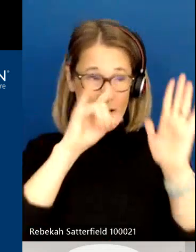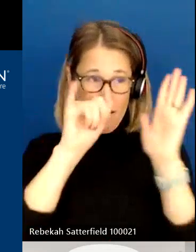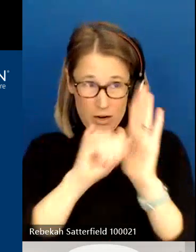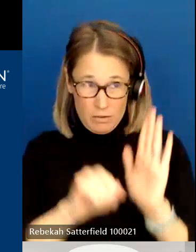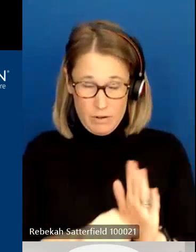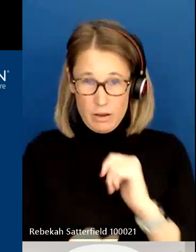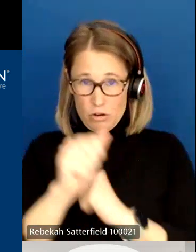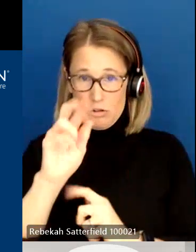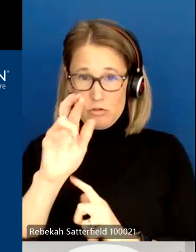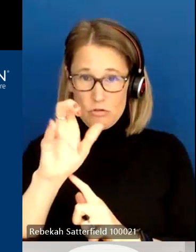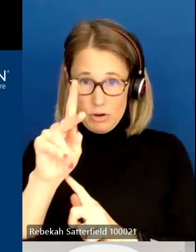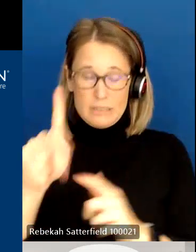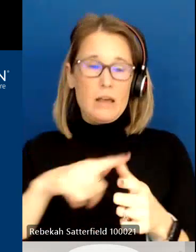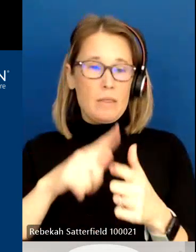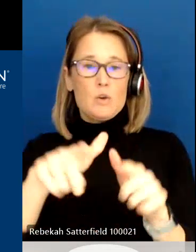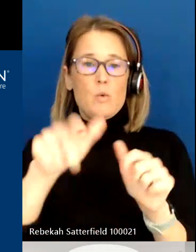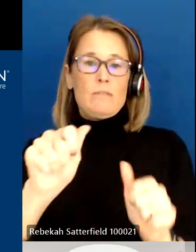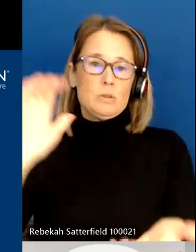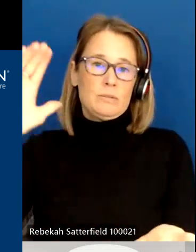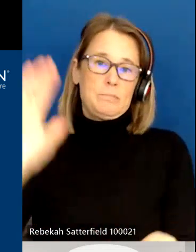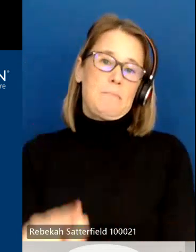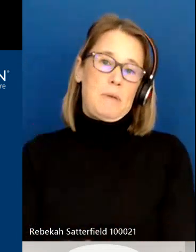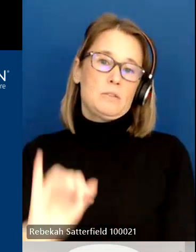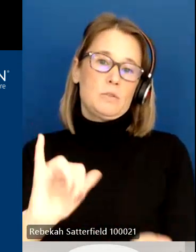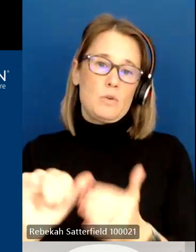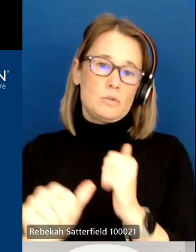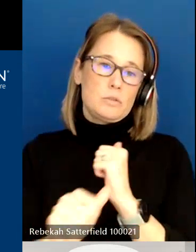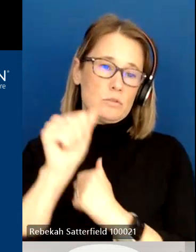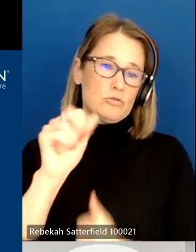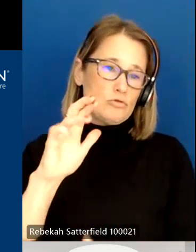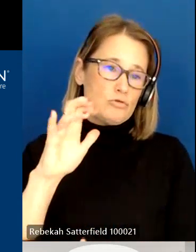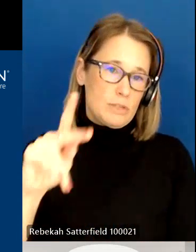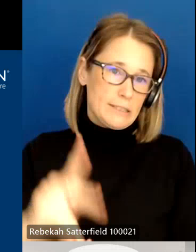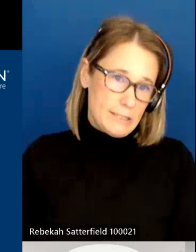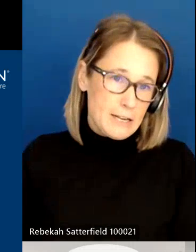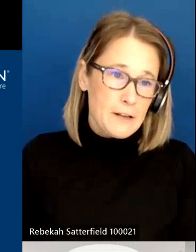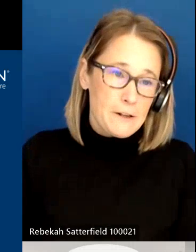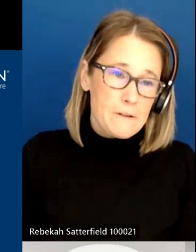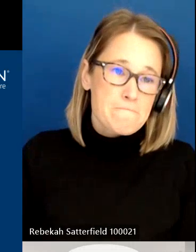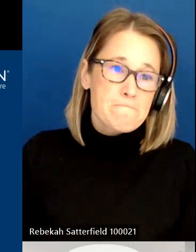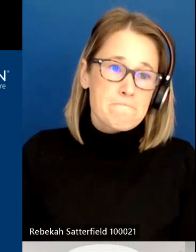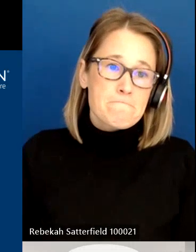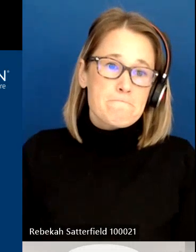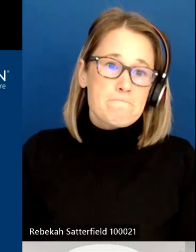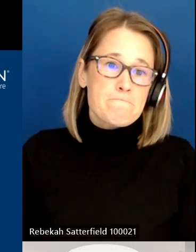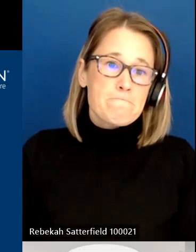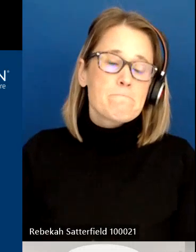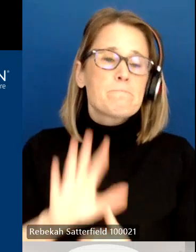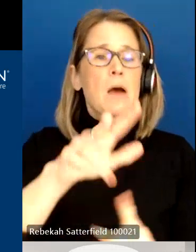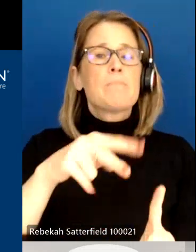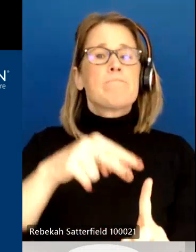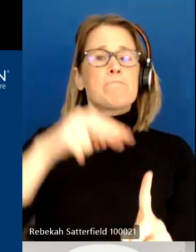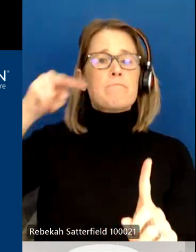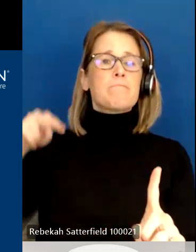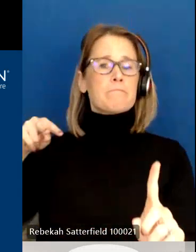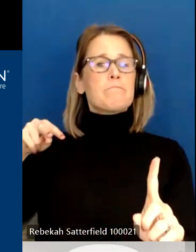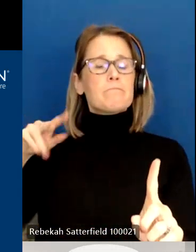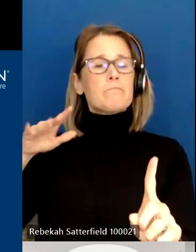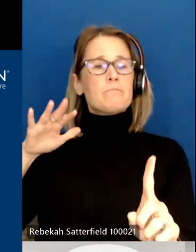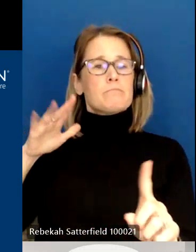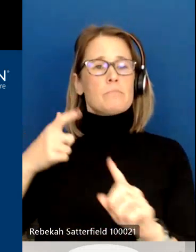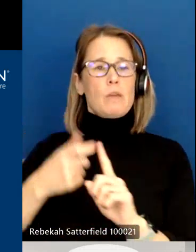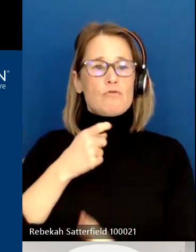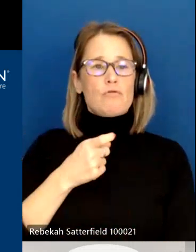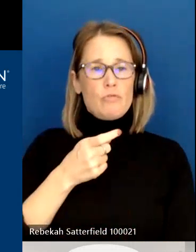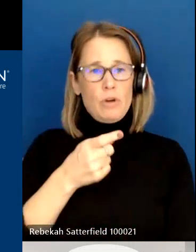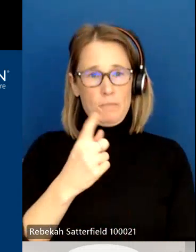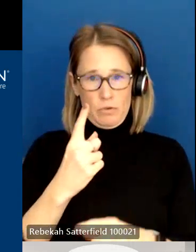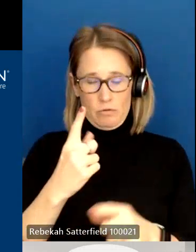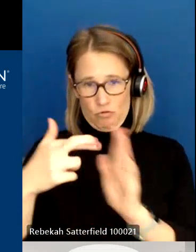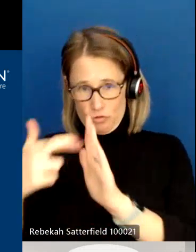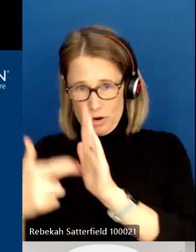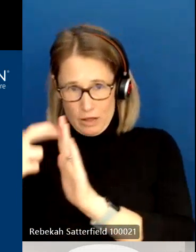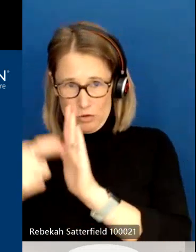take steps to mitigate those risks and taking a step back from a regulatory perspective it's